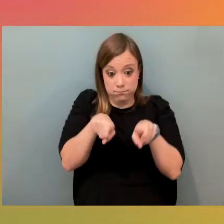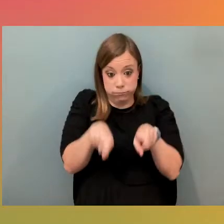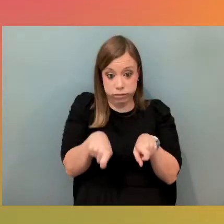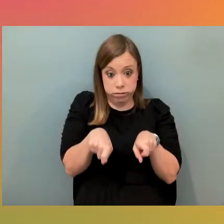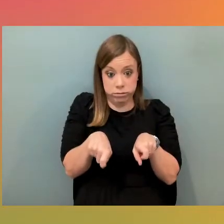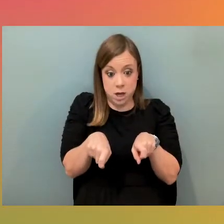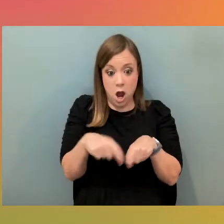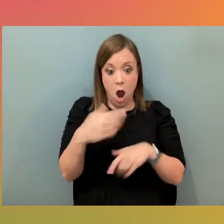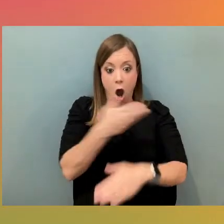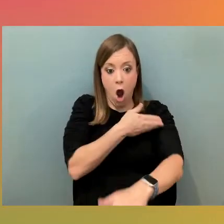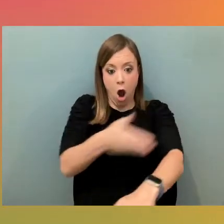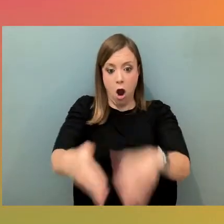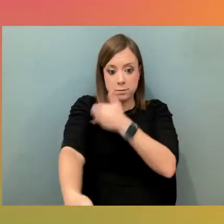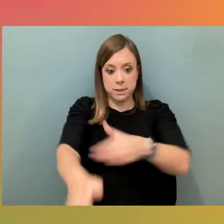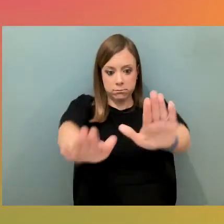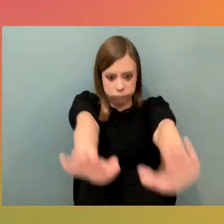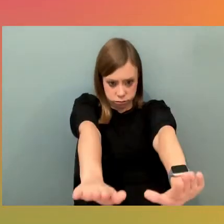NOW, BRINGING YOUR BIG TOES